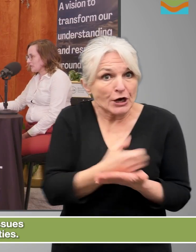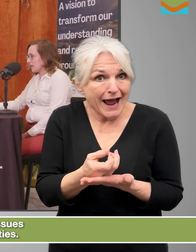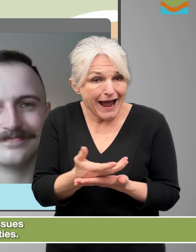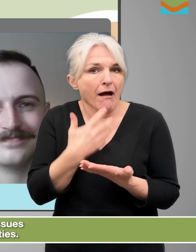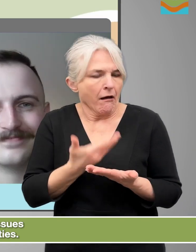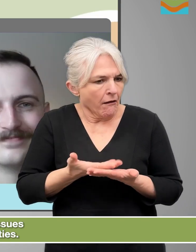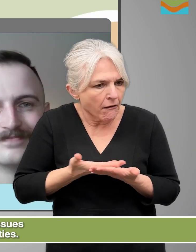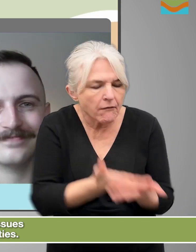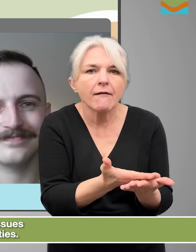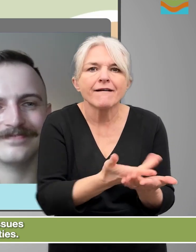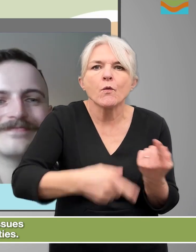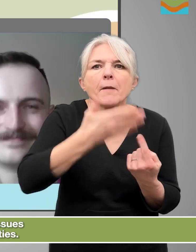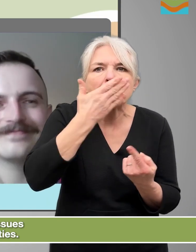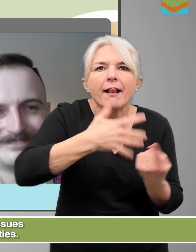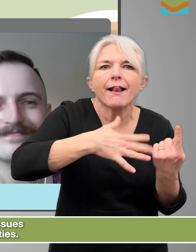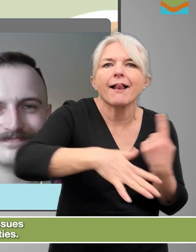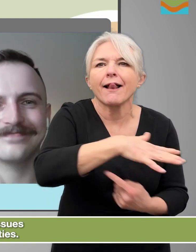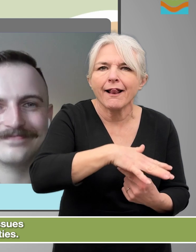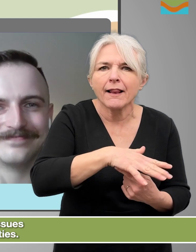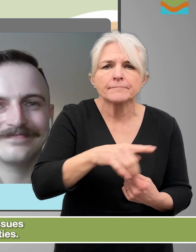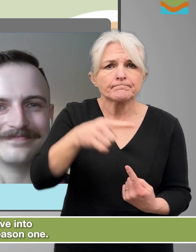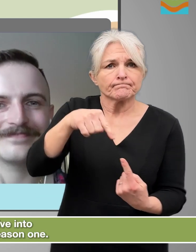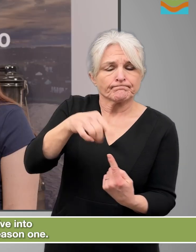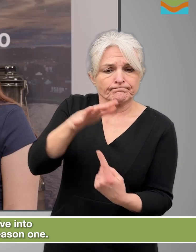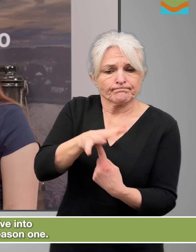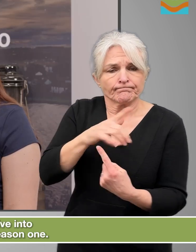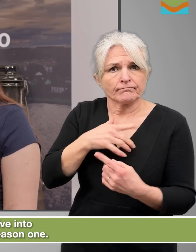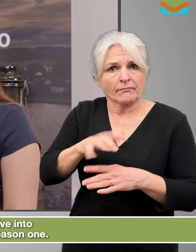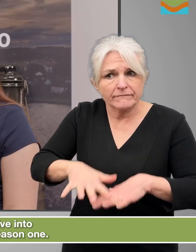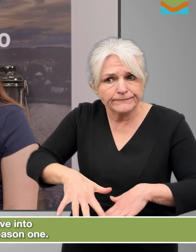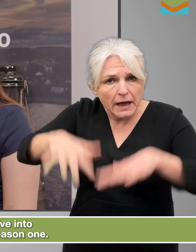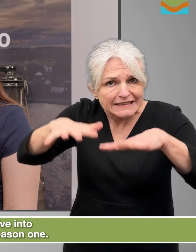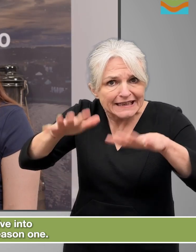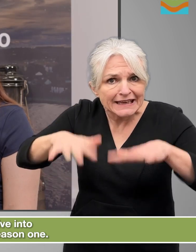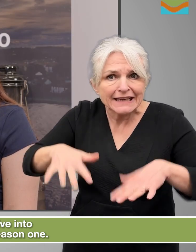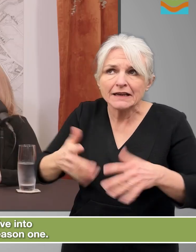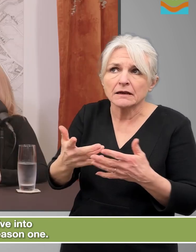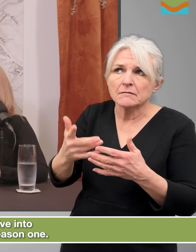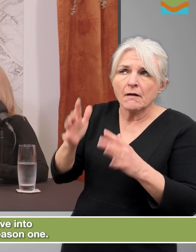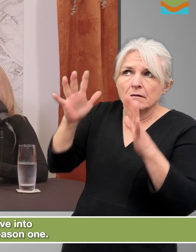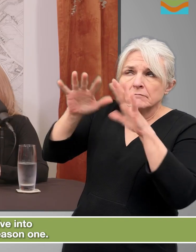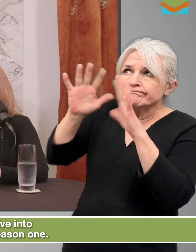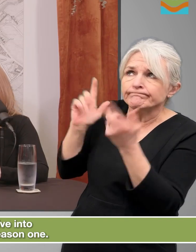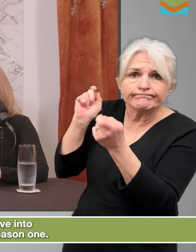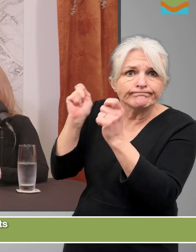and related environmental issues to better support communities. We're here to take a deeper dive into the conversations we began in season one.